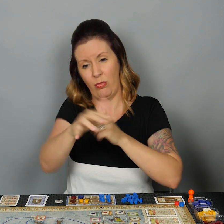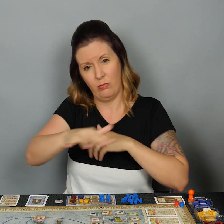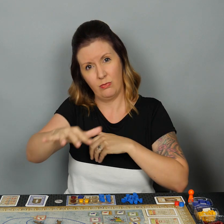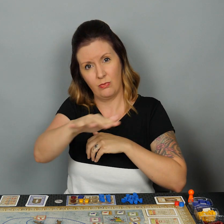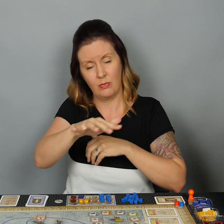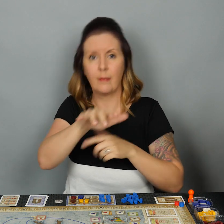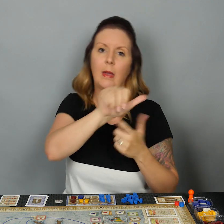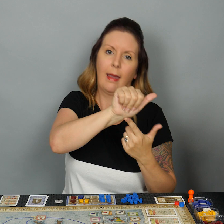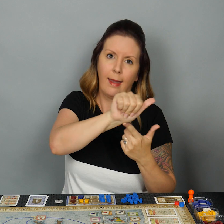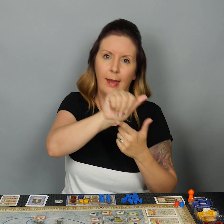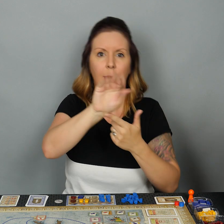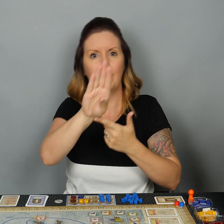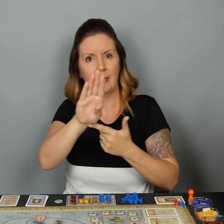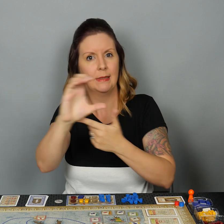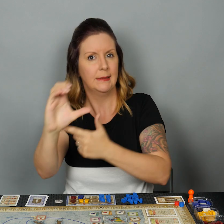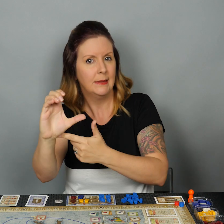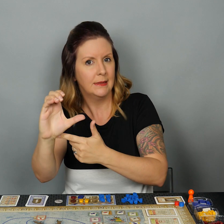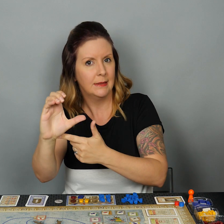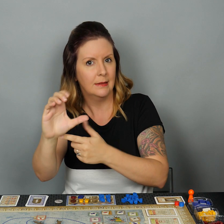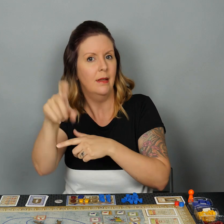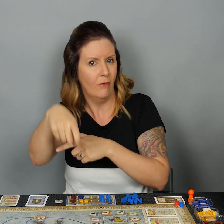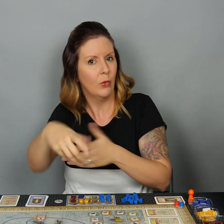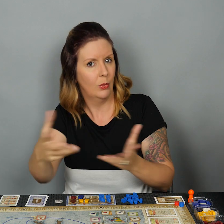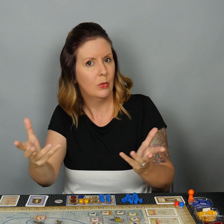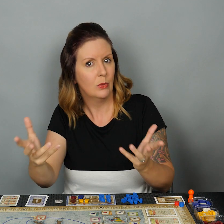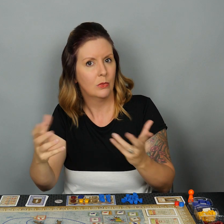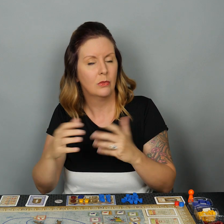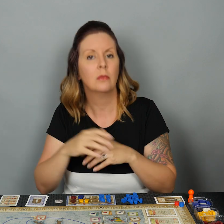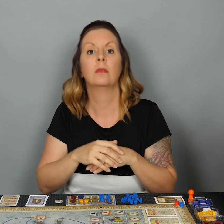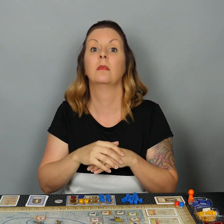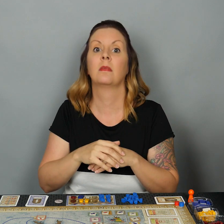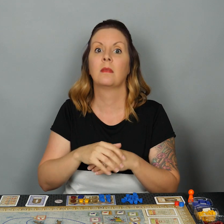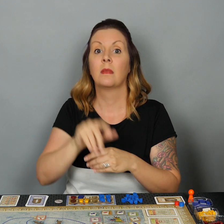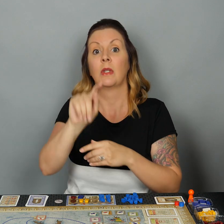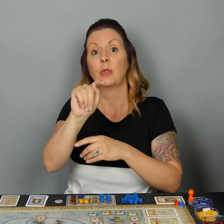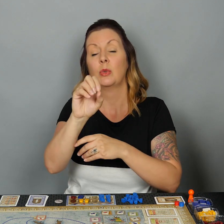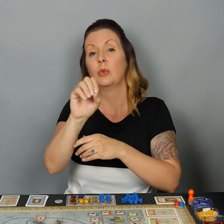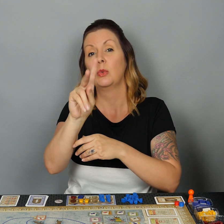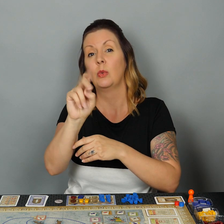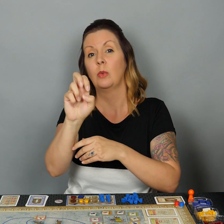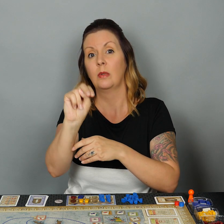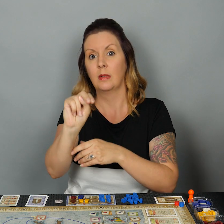the areas (in this case A, B, and C).